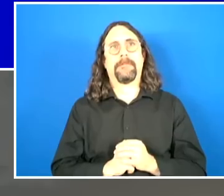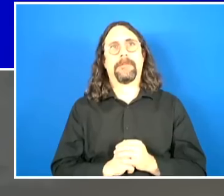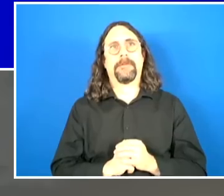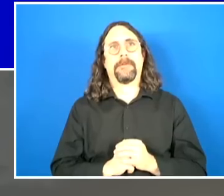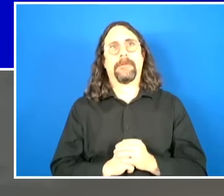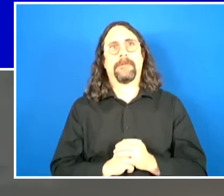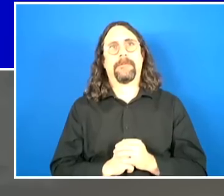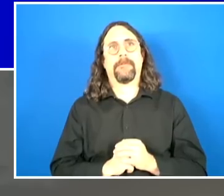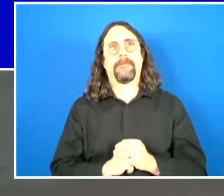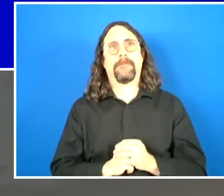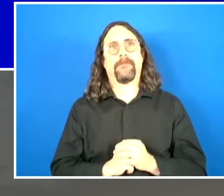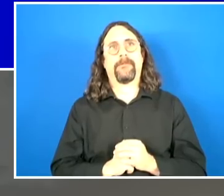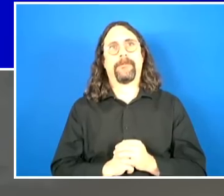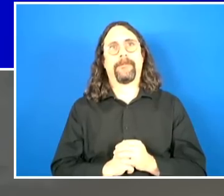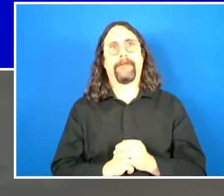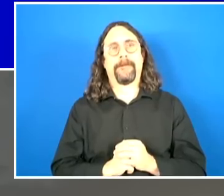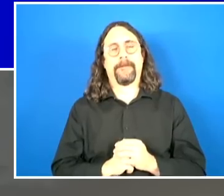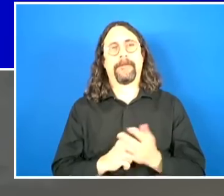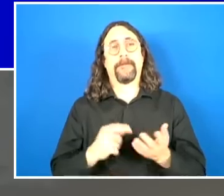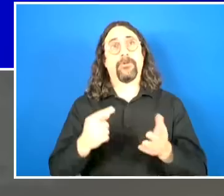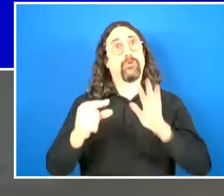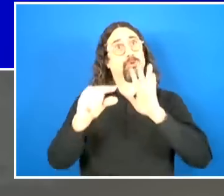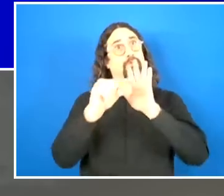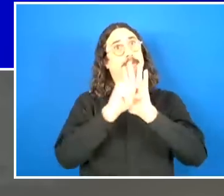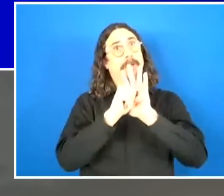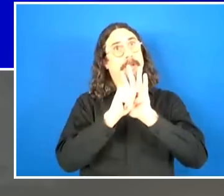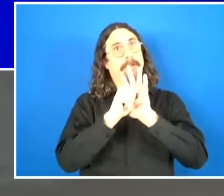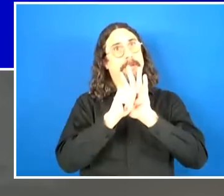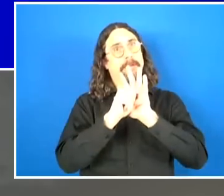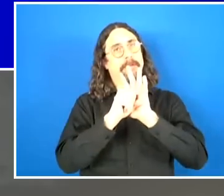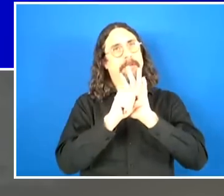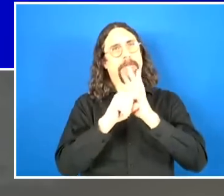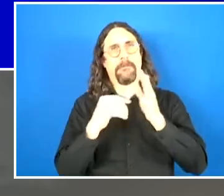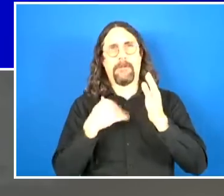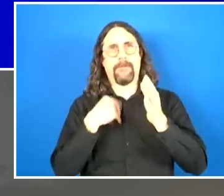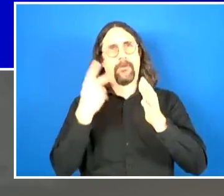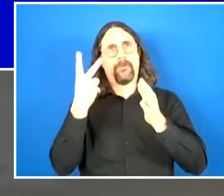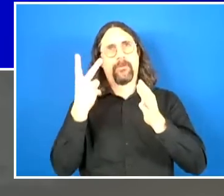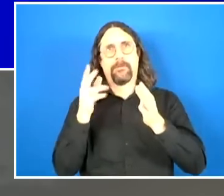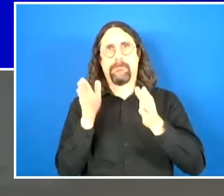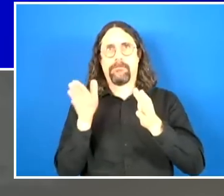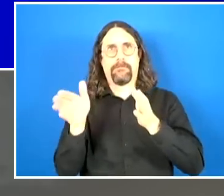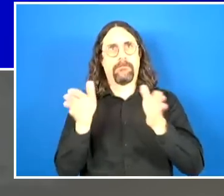OF TRDAITOINAL GRADES HETRE WILL BE WOTGR ADGIN STNADAS RDFOR